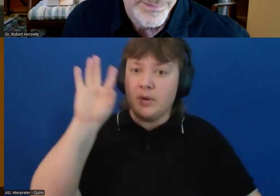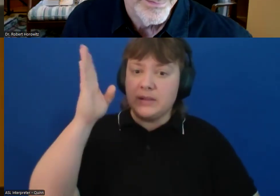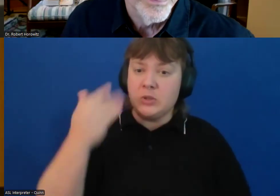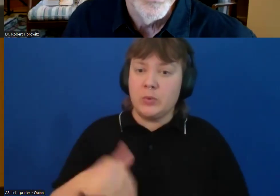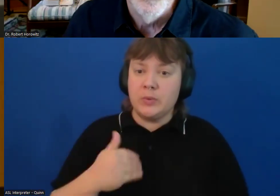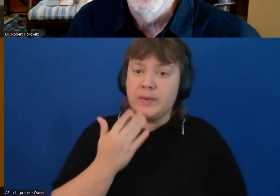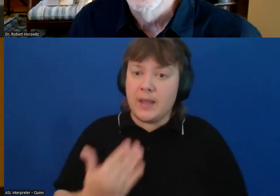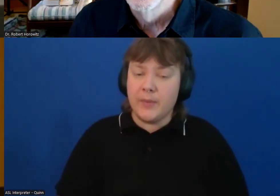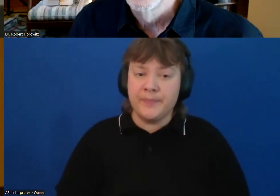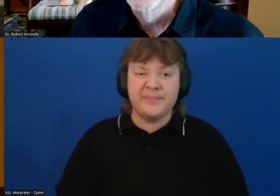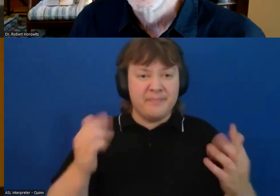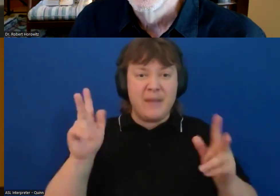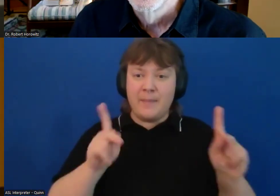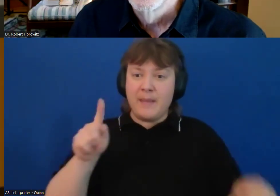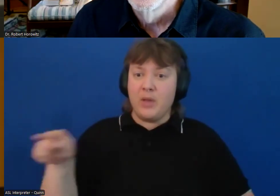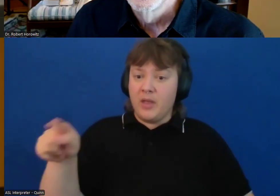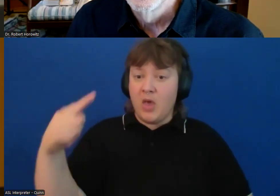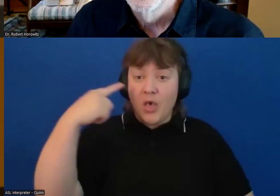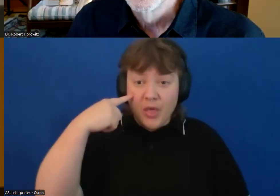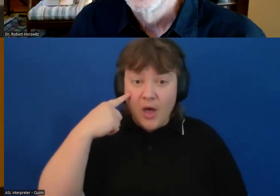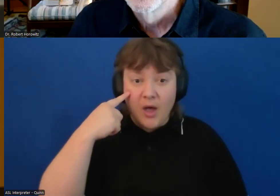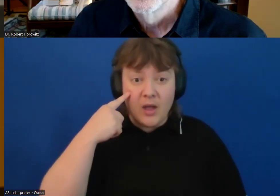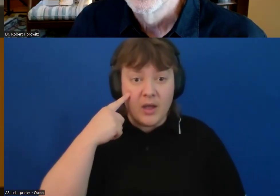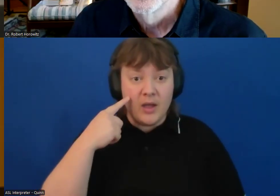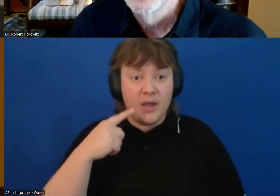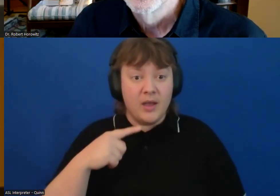Um, I think a lot of people here might have thought you're going to get a cookie cutter